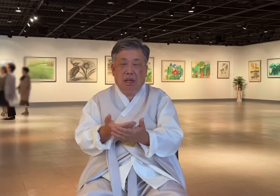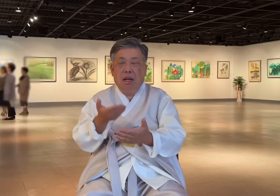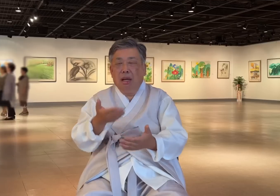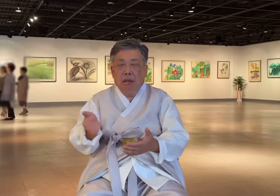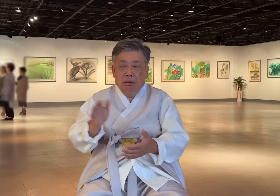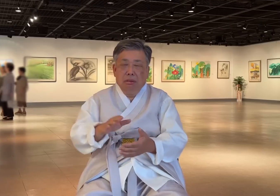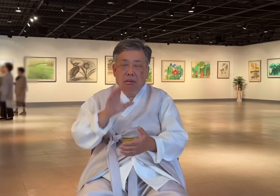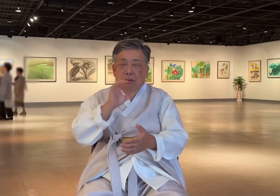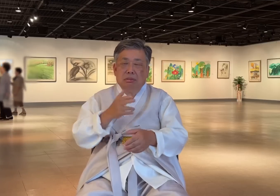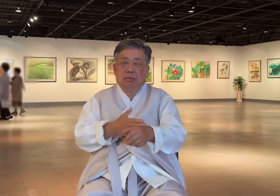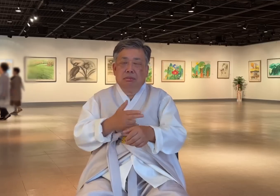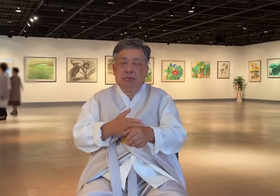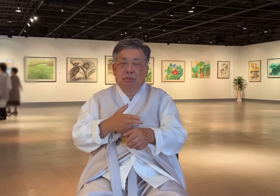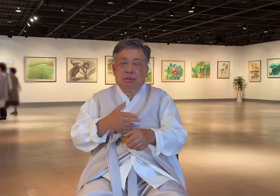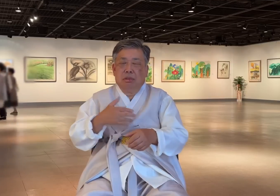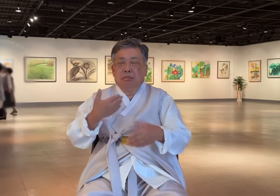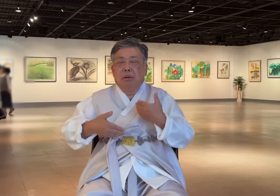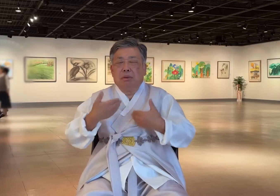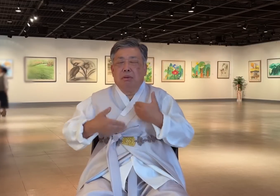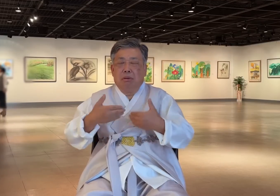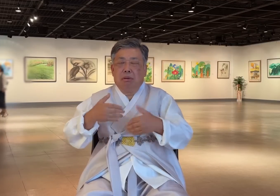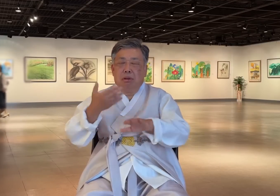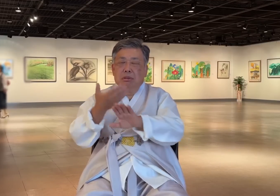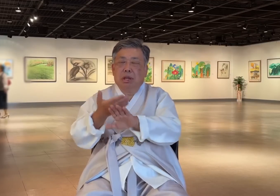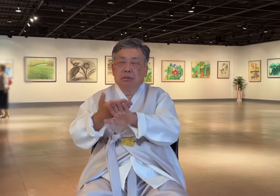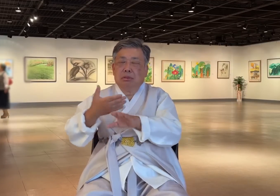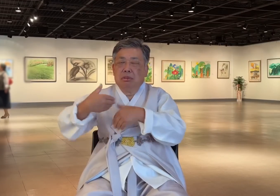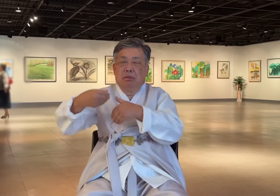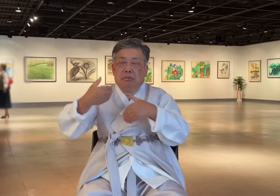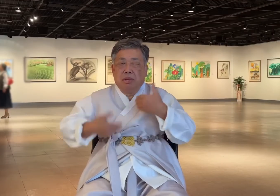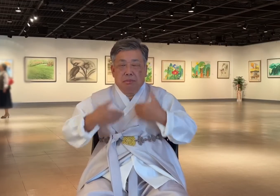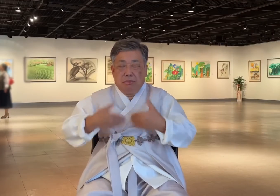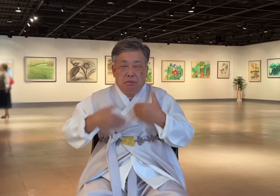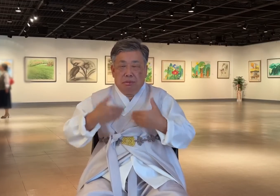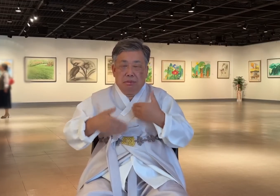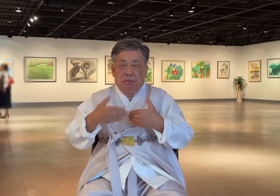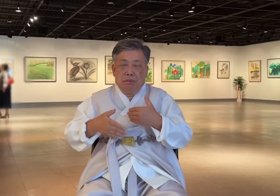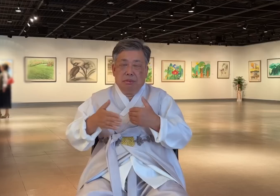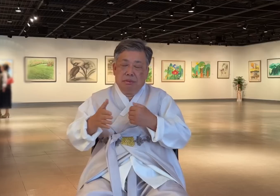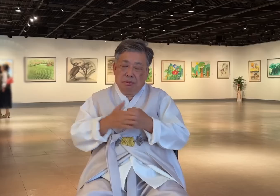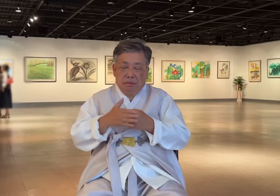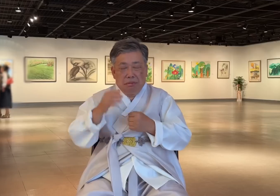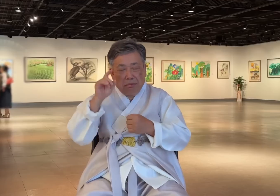Artist Kim Ki-chang of Unbo was very busy with invitations and casting,